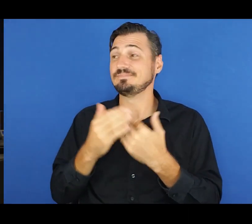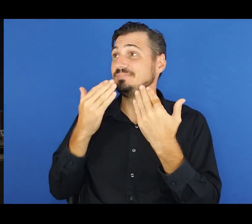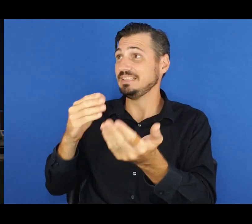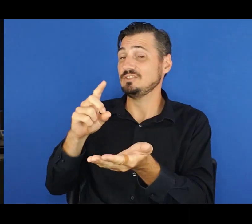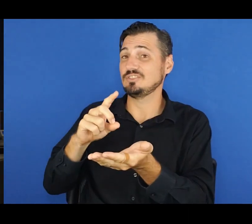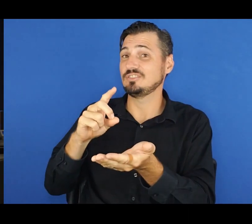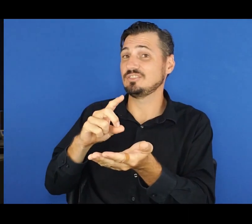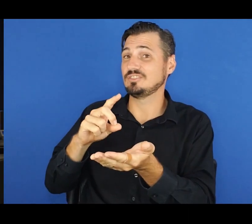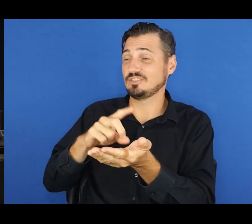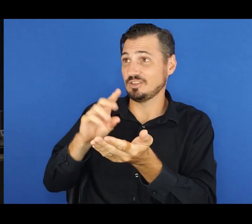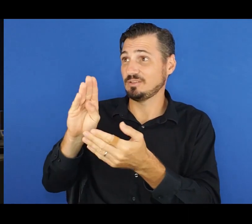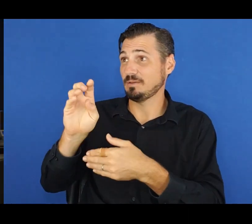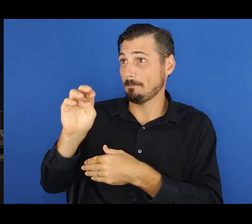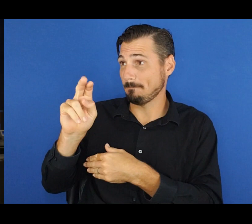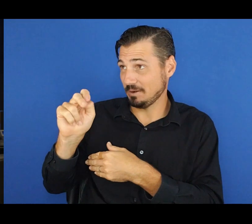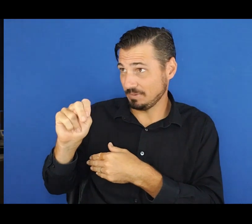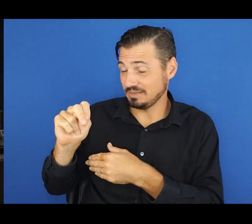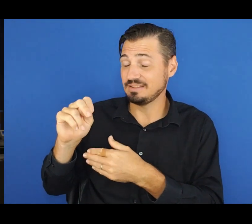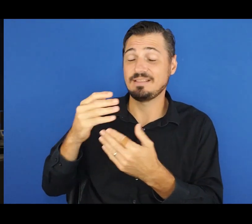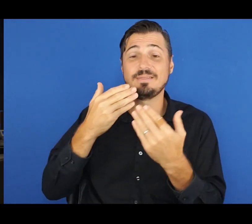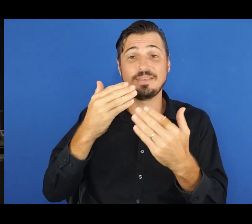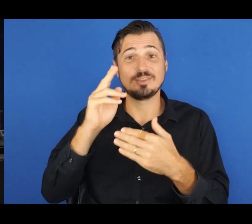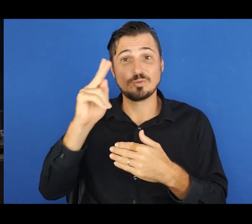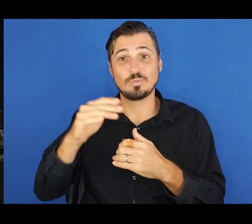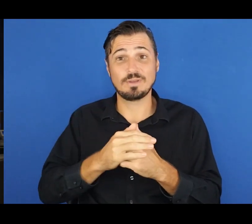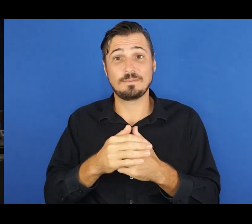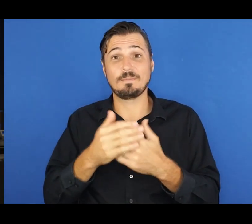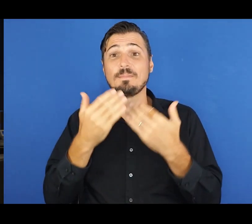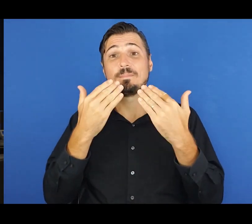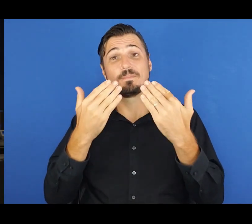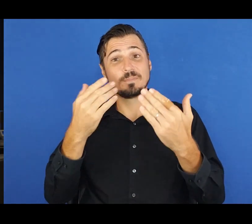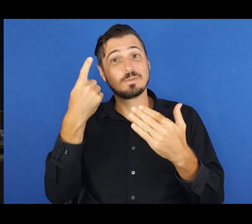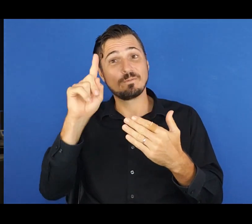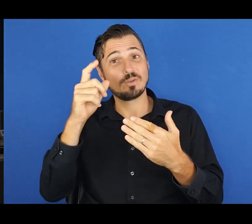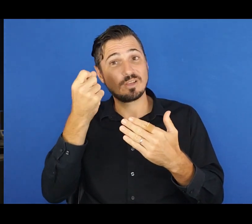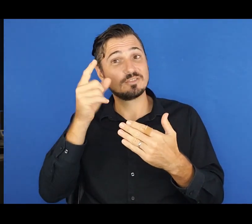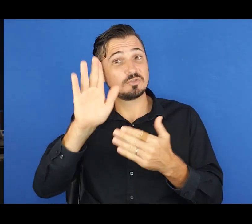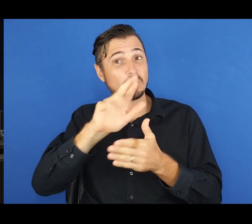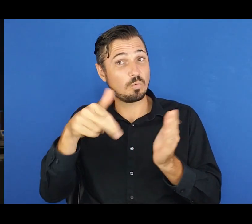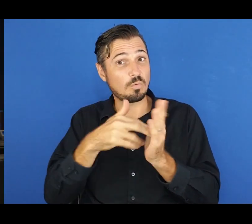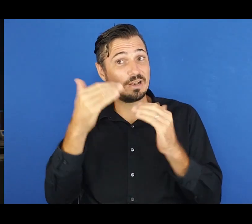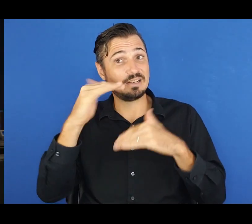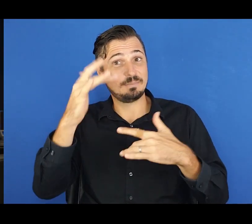Mahalo for understanding the role you play in mitigating the spread of COVID-19 on our island….